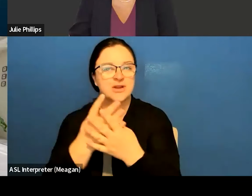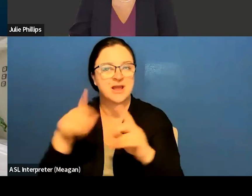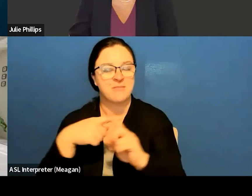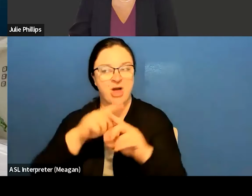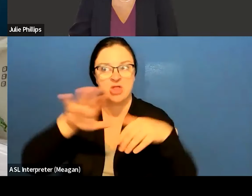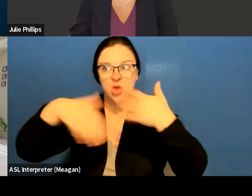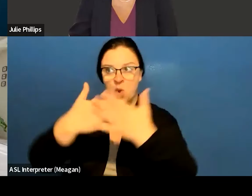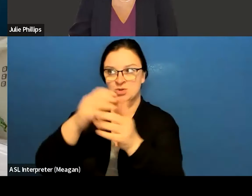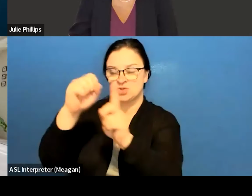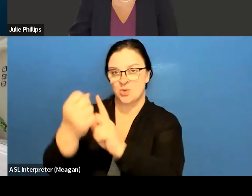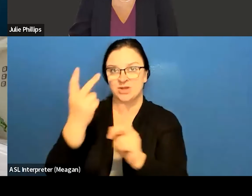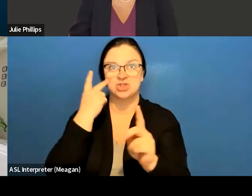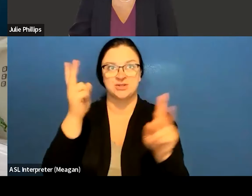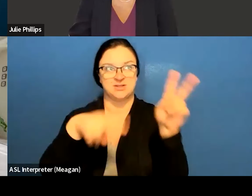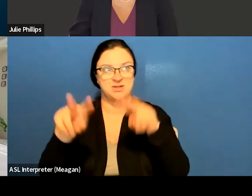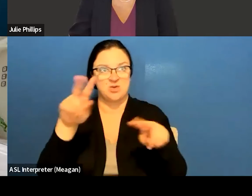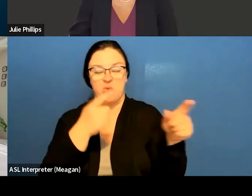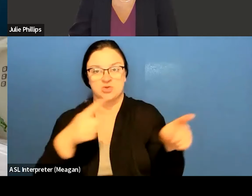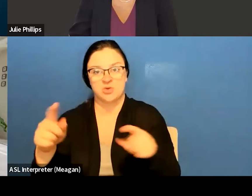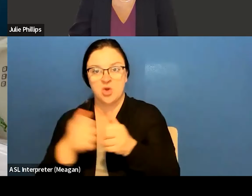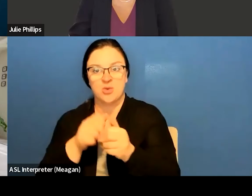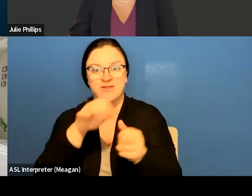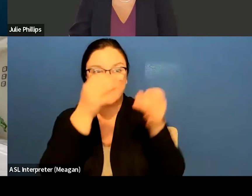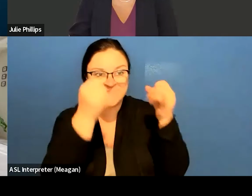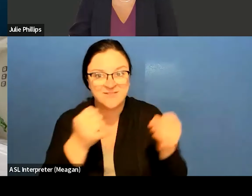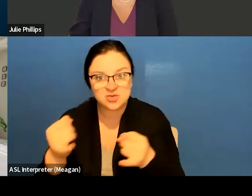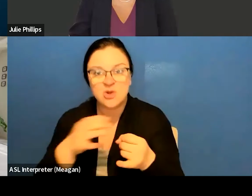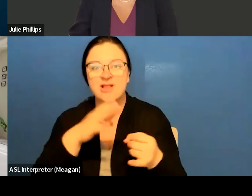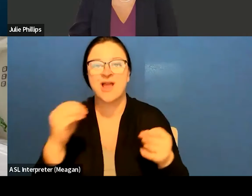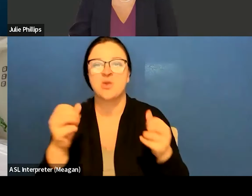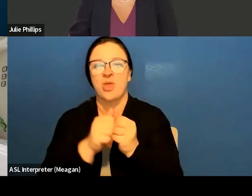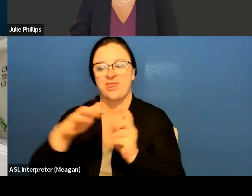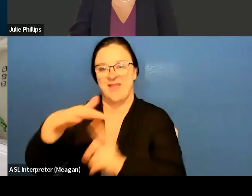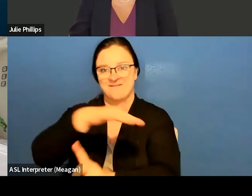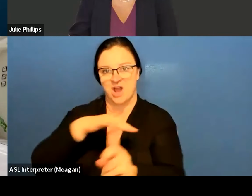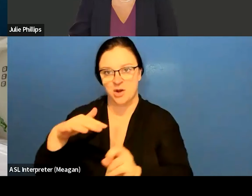and what's going on with the individual and the environment. Thank you.